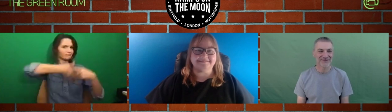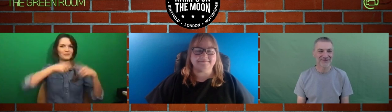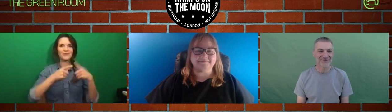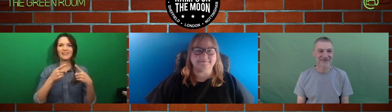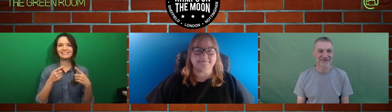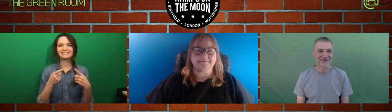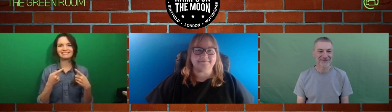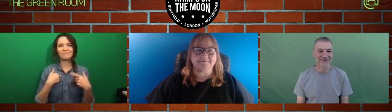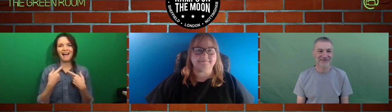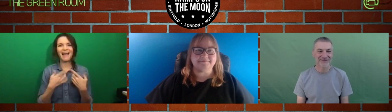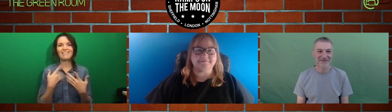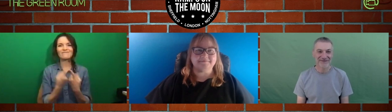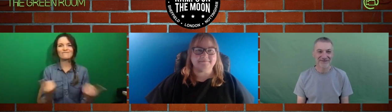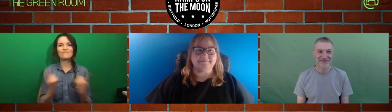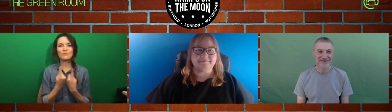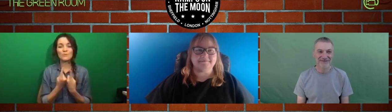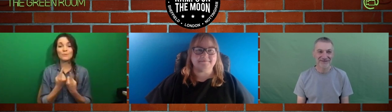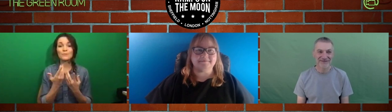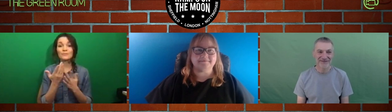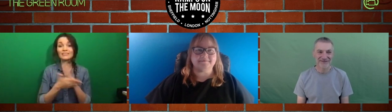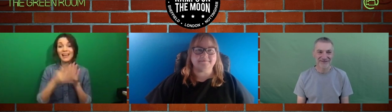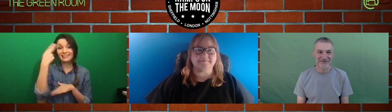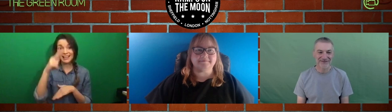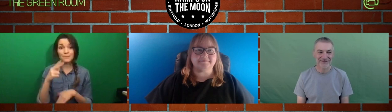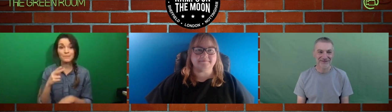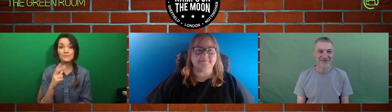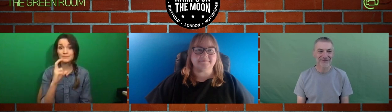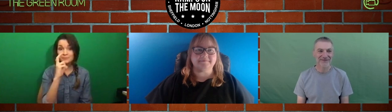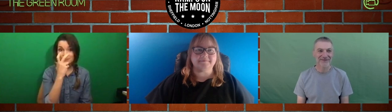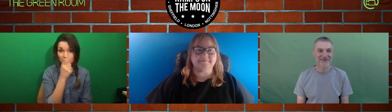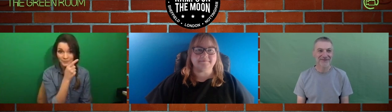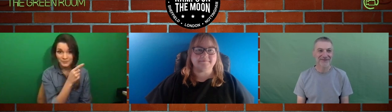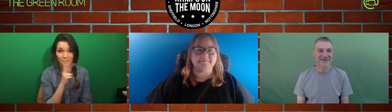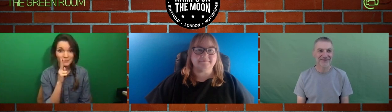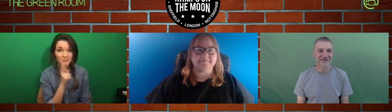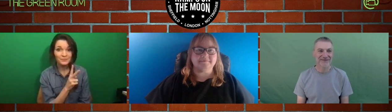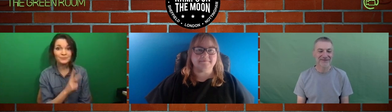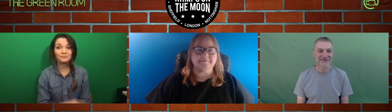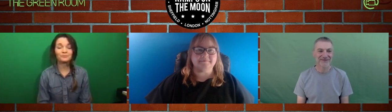My sign name is this, which is